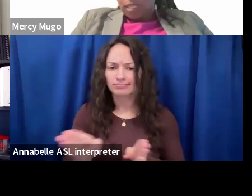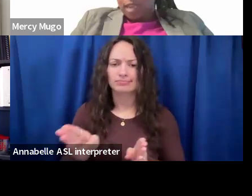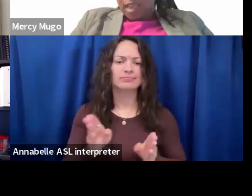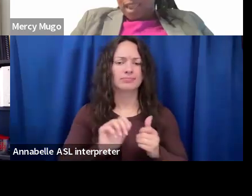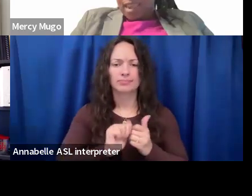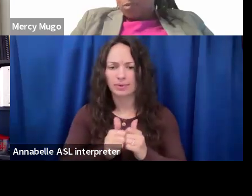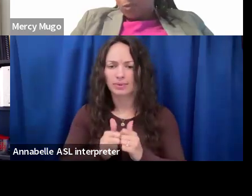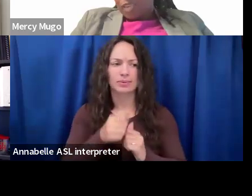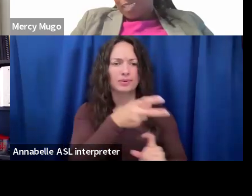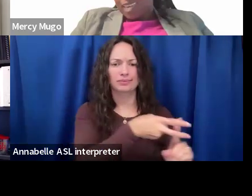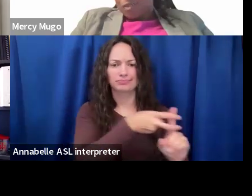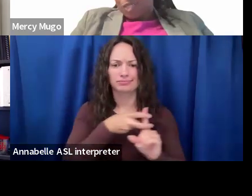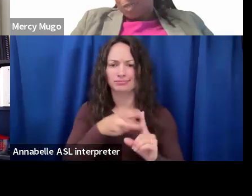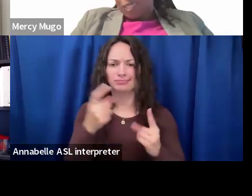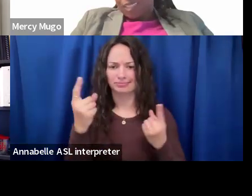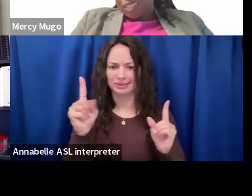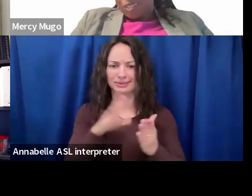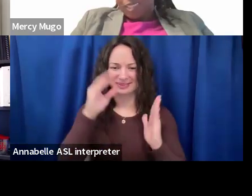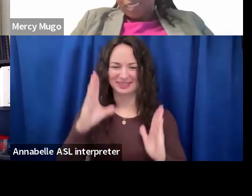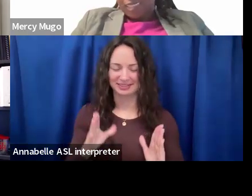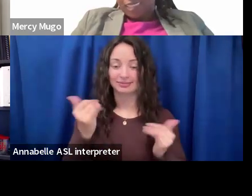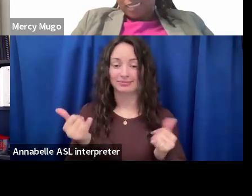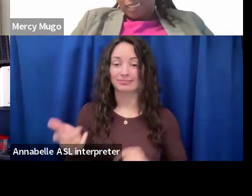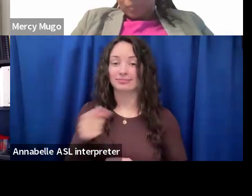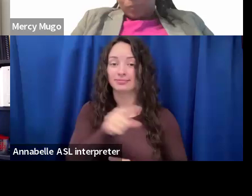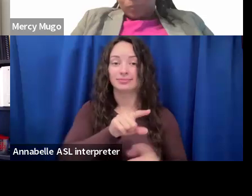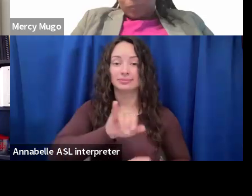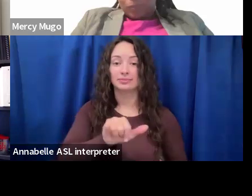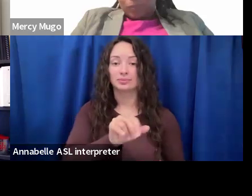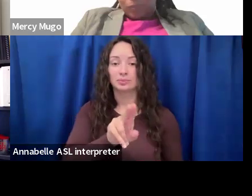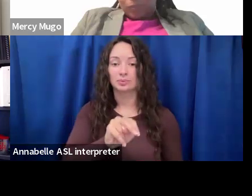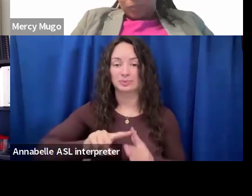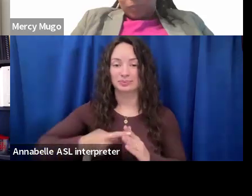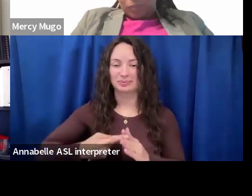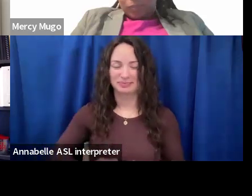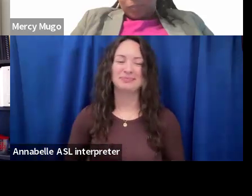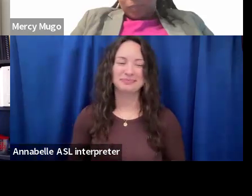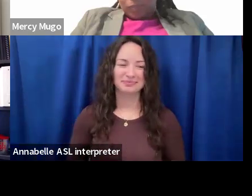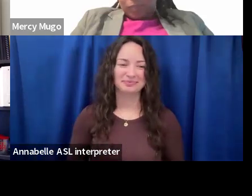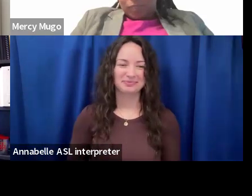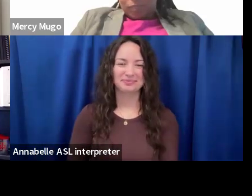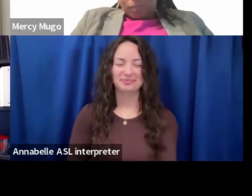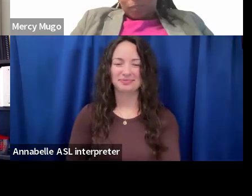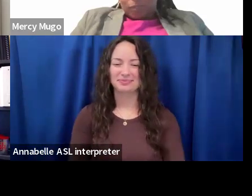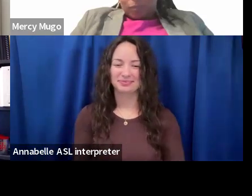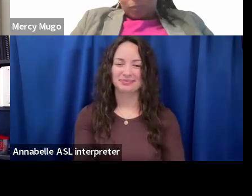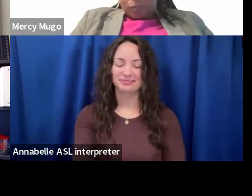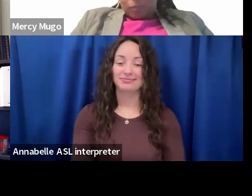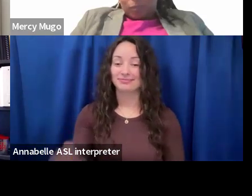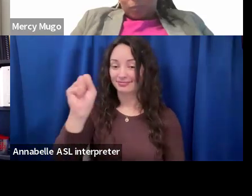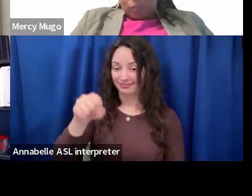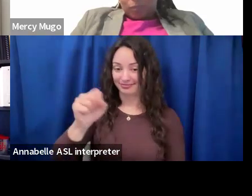students, and we can start with Jun. >> JUN TSUJI: Yes, thank you so much.